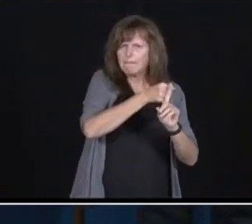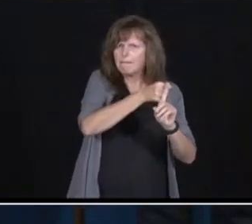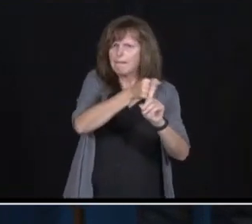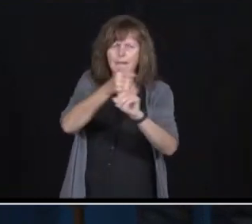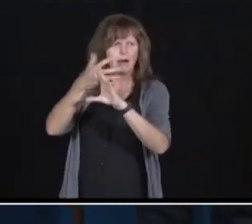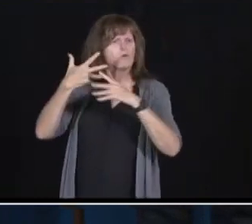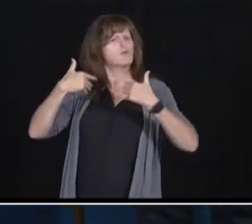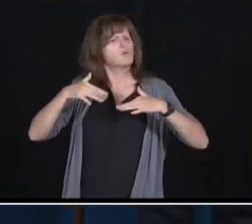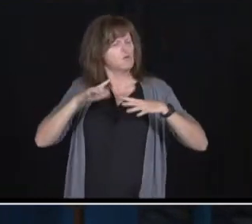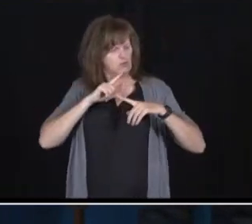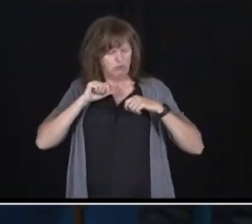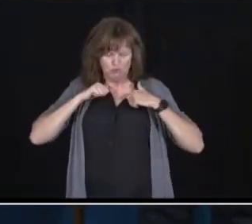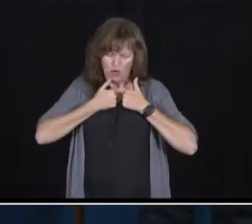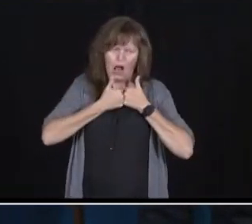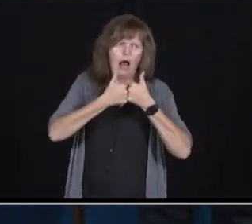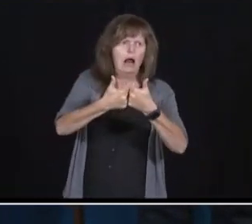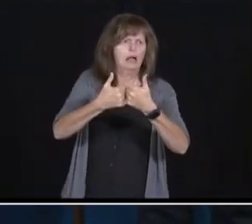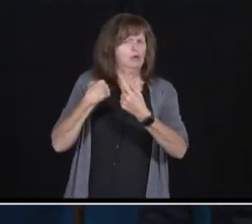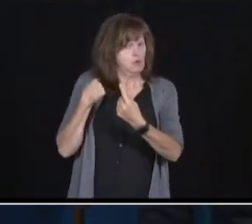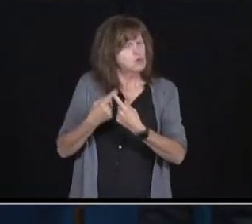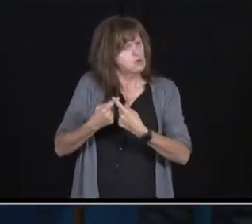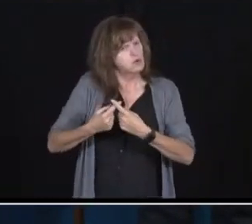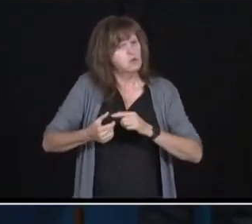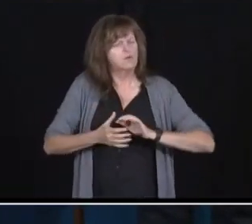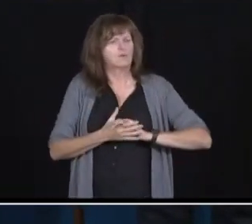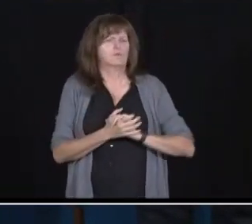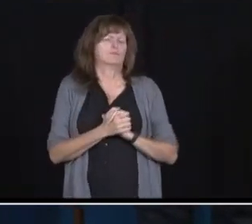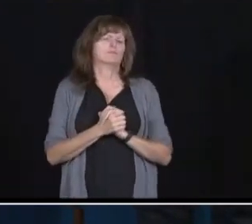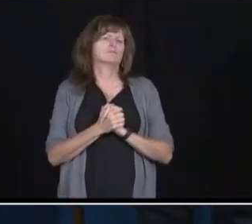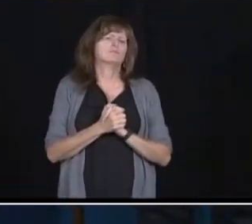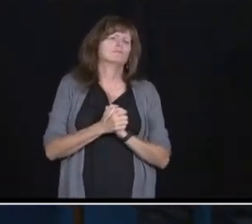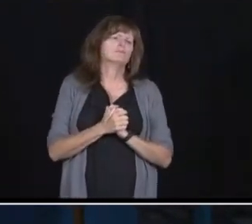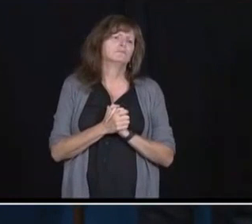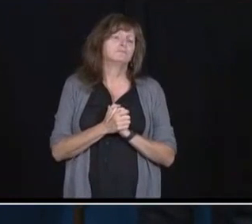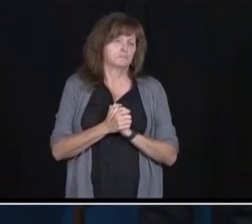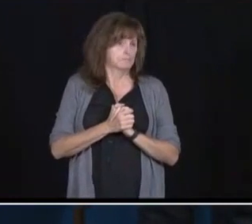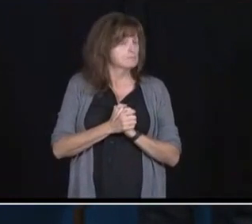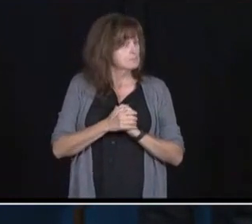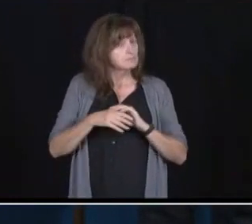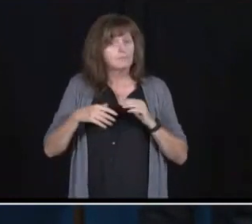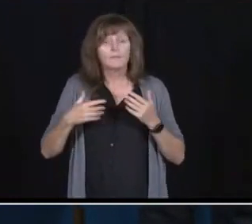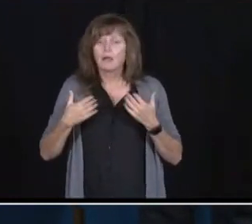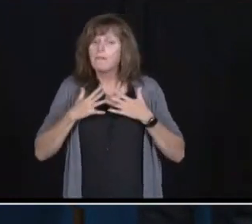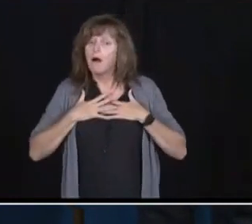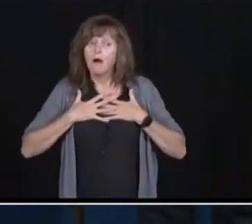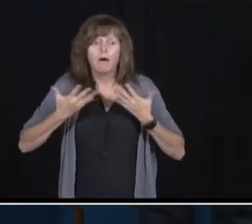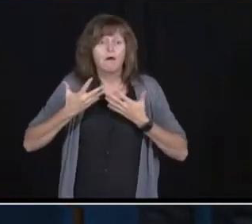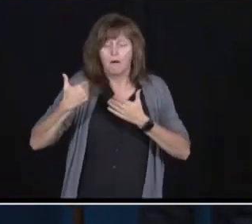past and past. One of the roles that I have is to help provincially, take a look